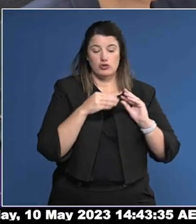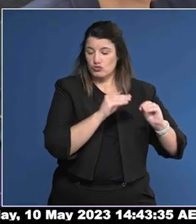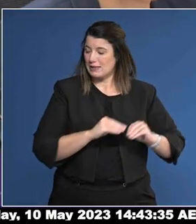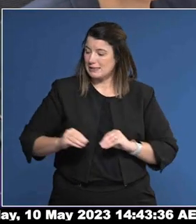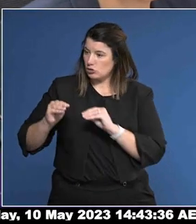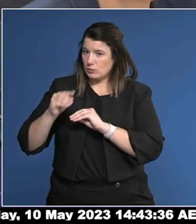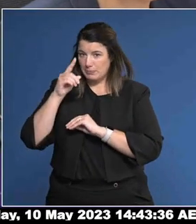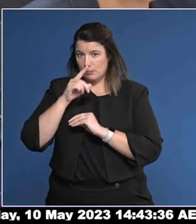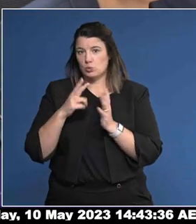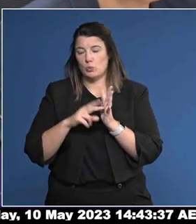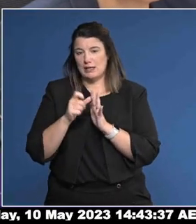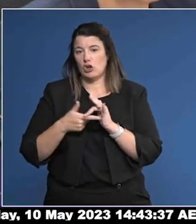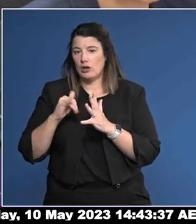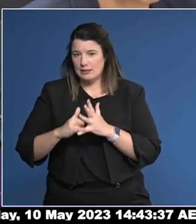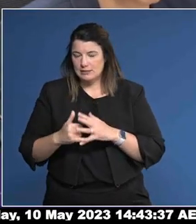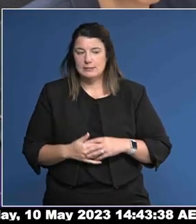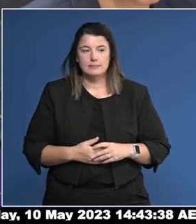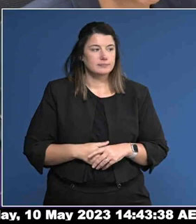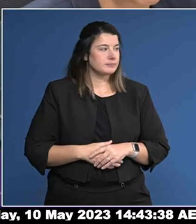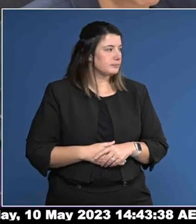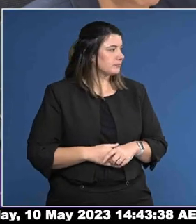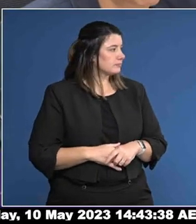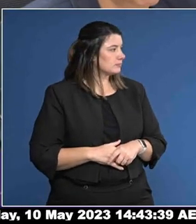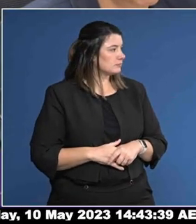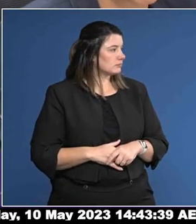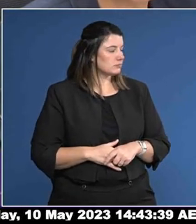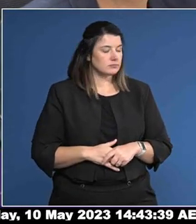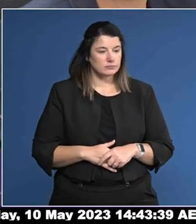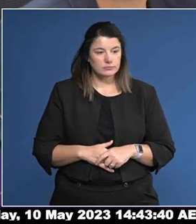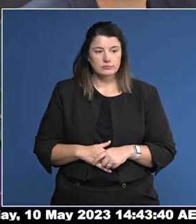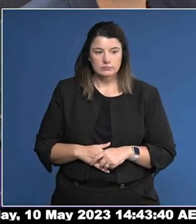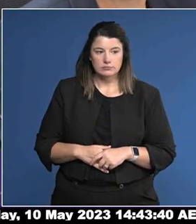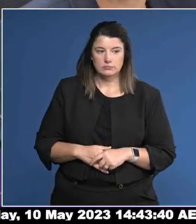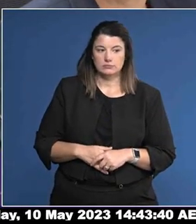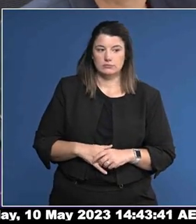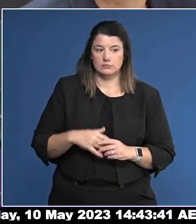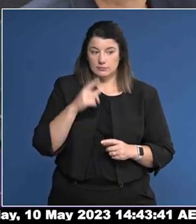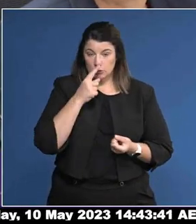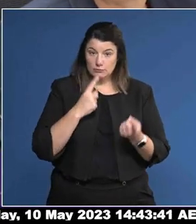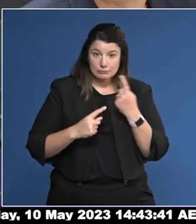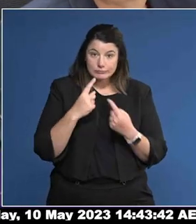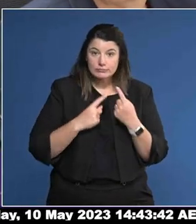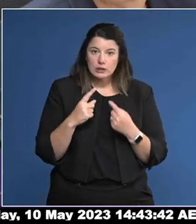So, are you able to identify what the nature of the confidential information